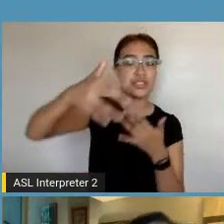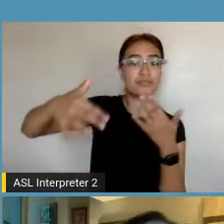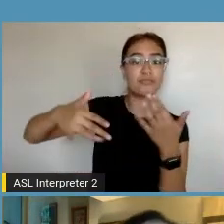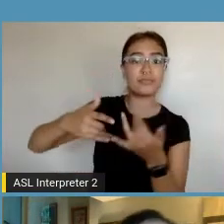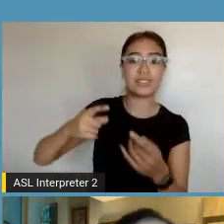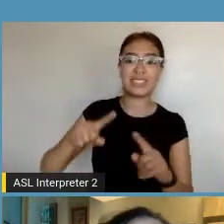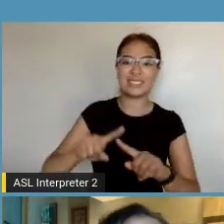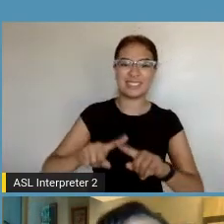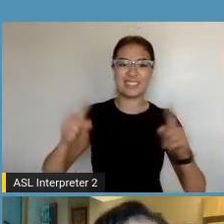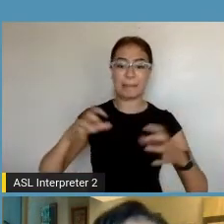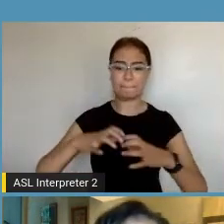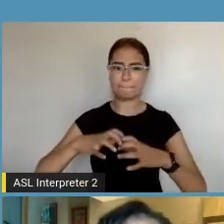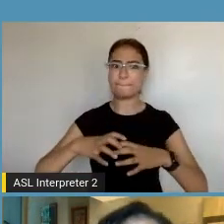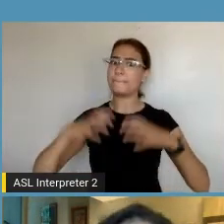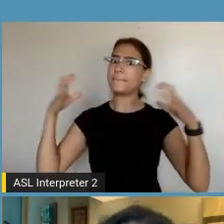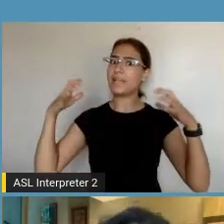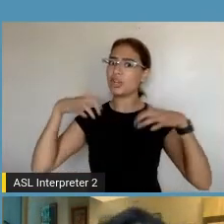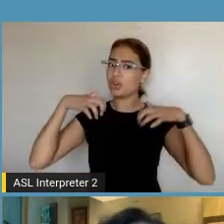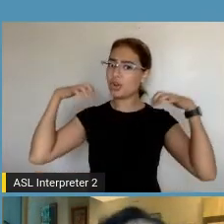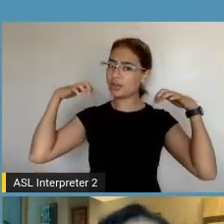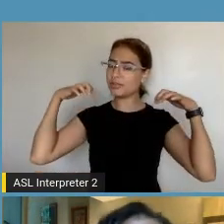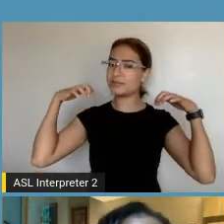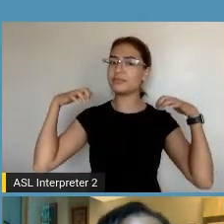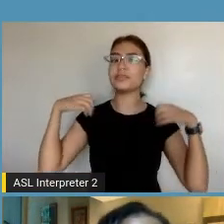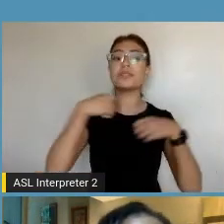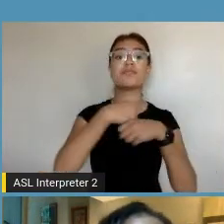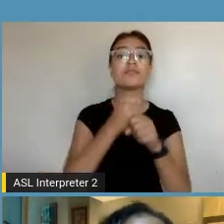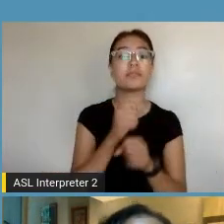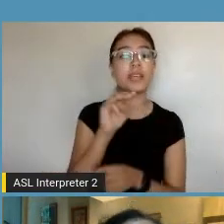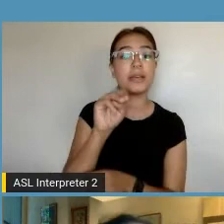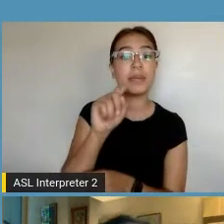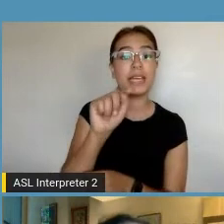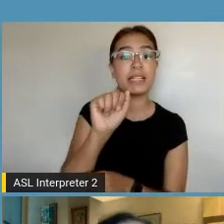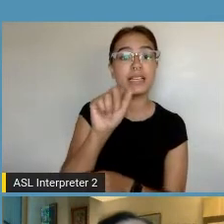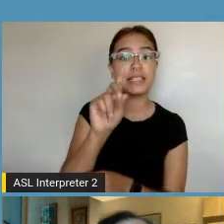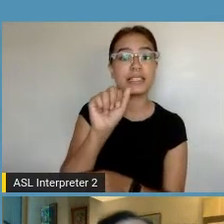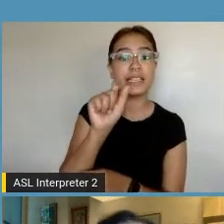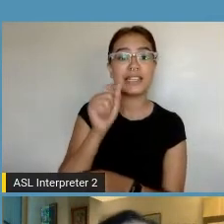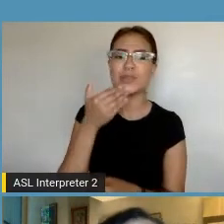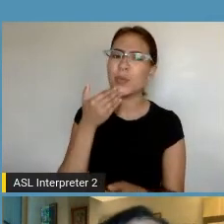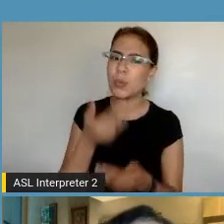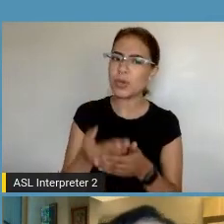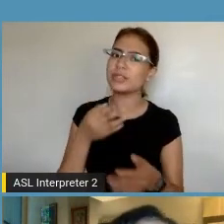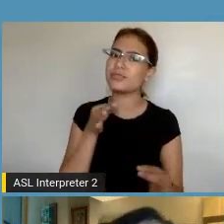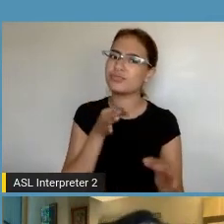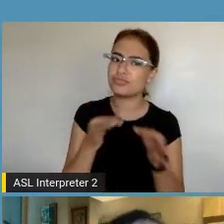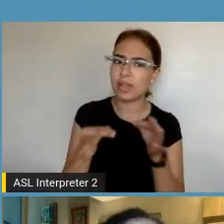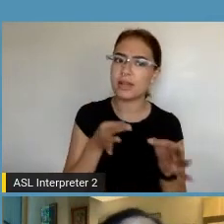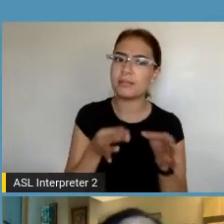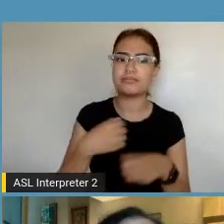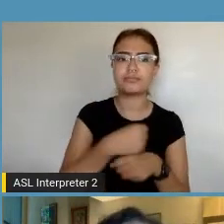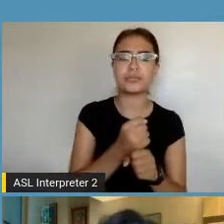Your created metadata, so it is well described your creating new users and helping them